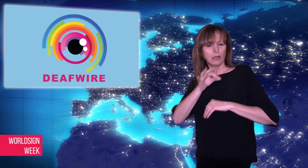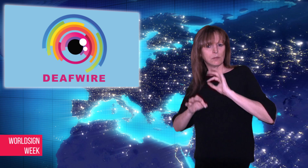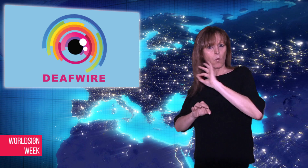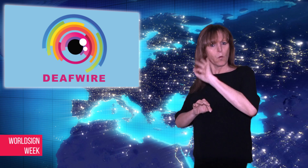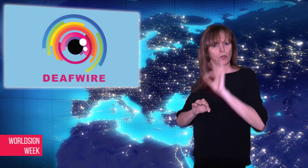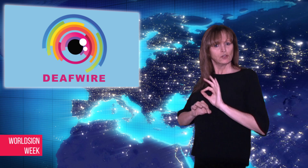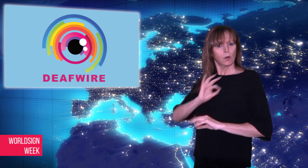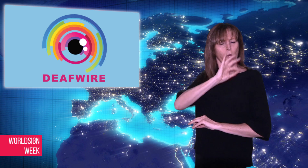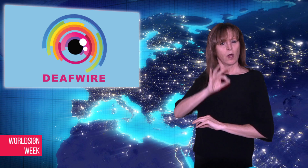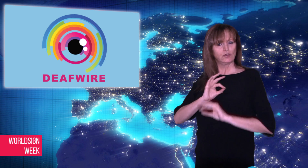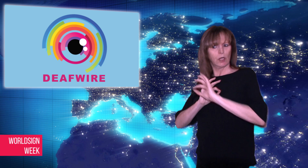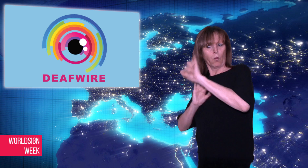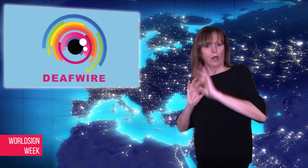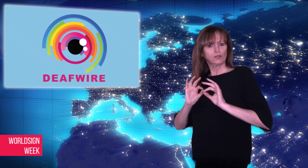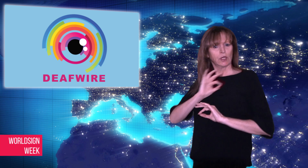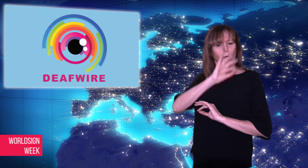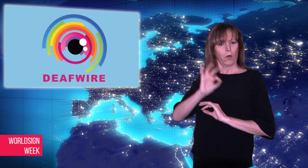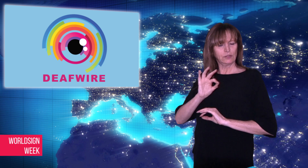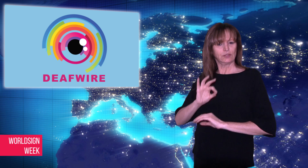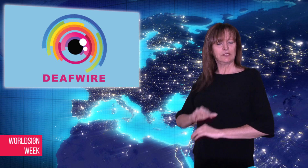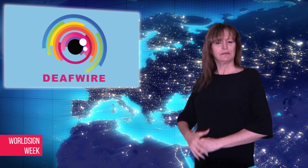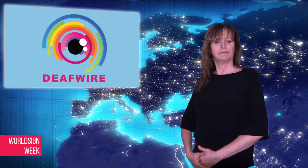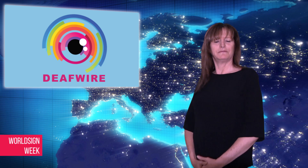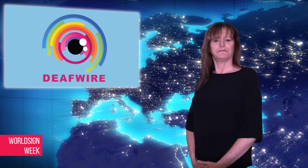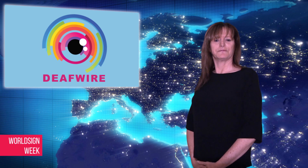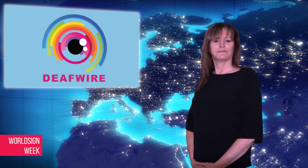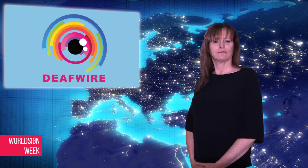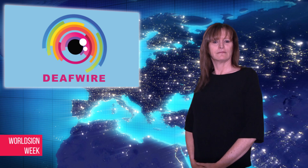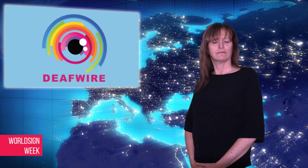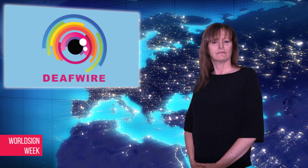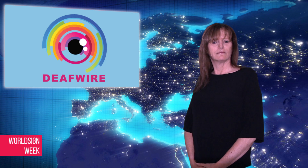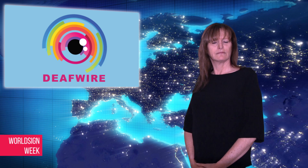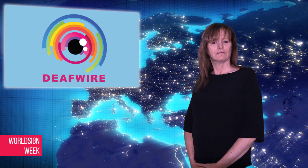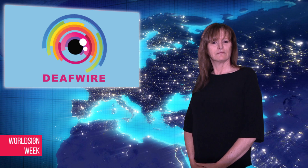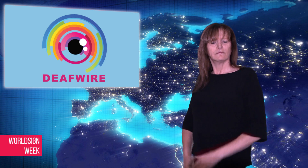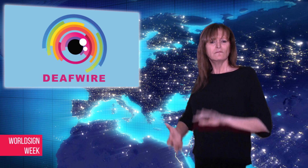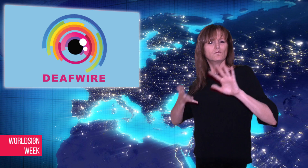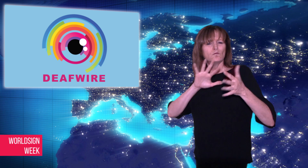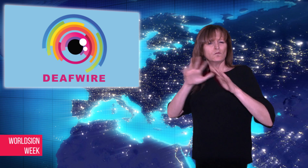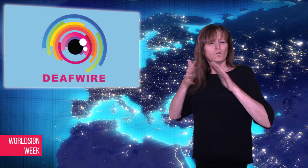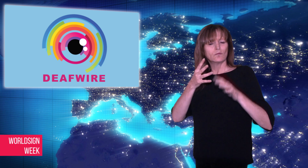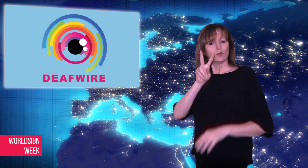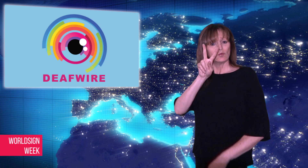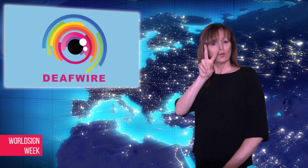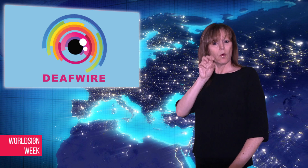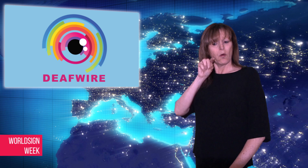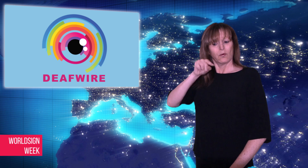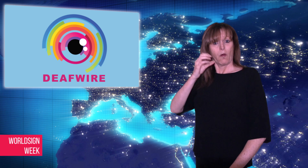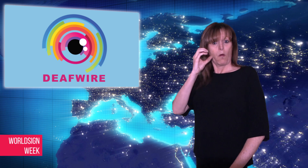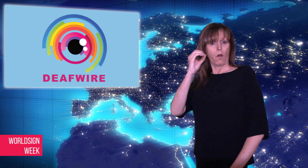20,000 New Zealanders who use NZSL